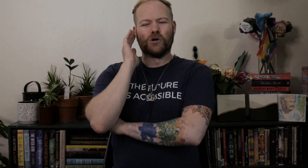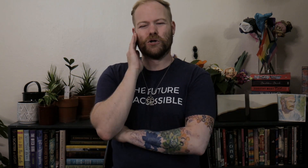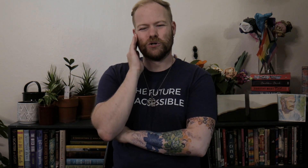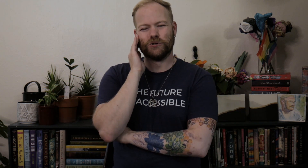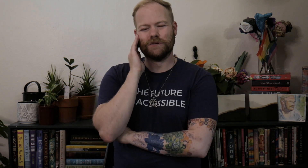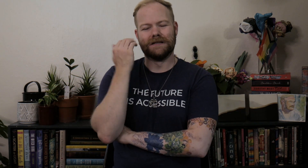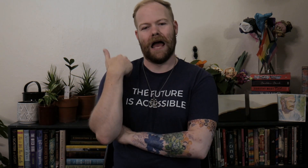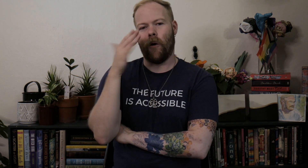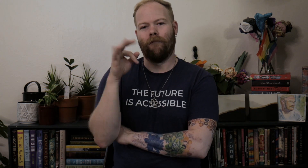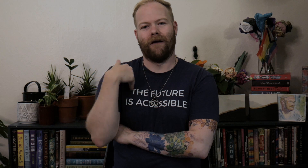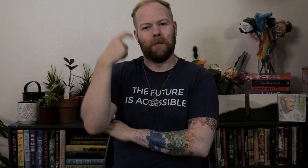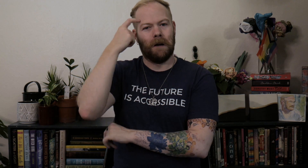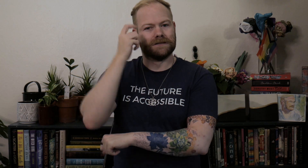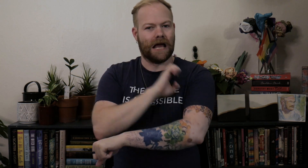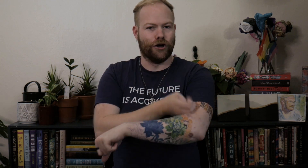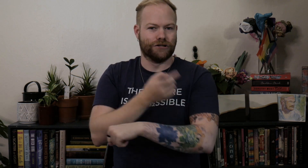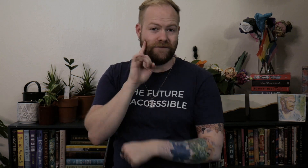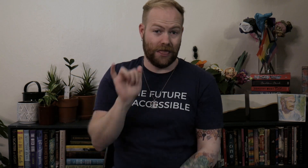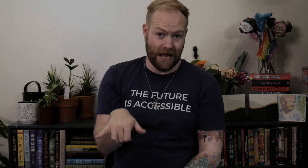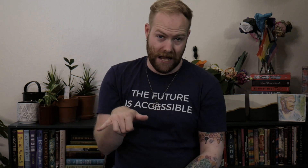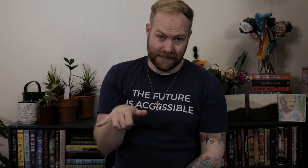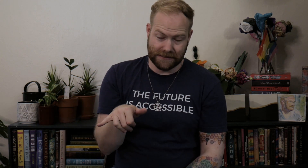ooh, I don’t know if I have the mental energy for that.